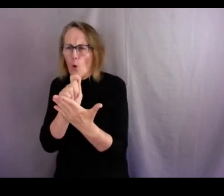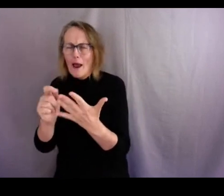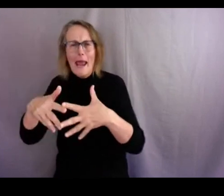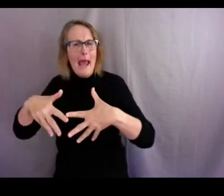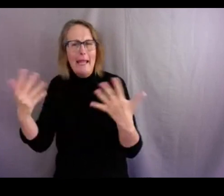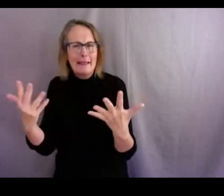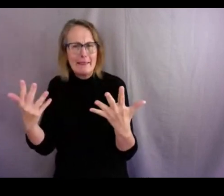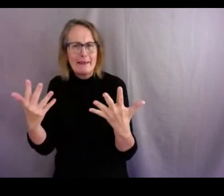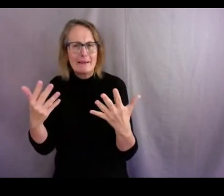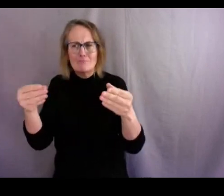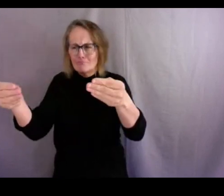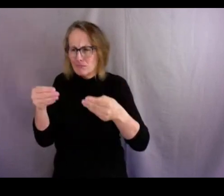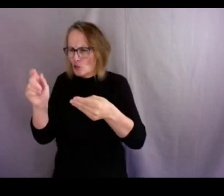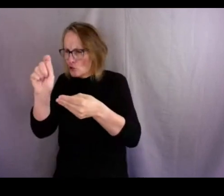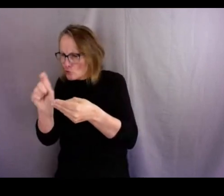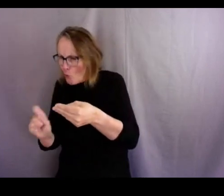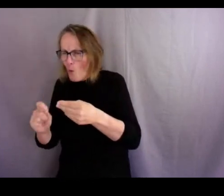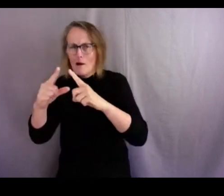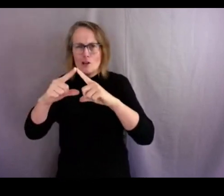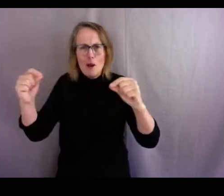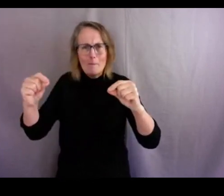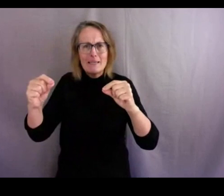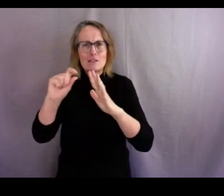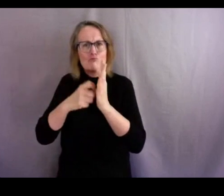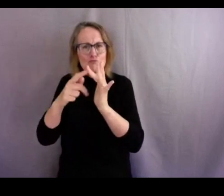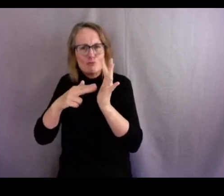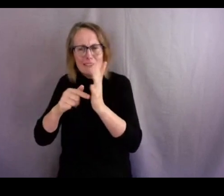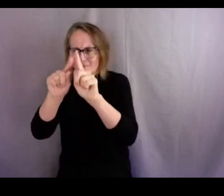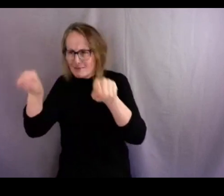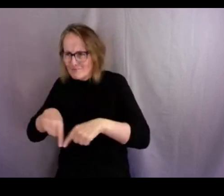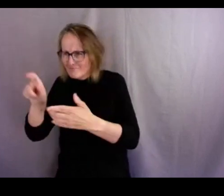to Japanese prints, to the art traditions of Europe